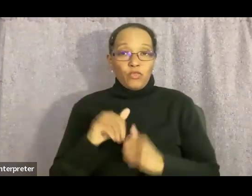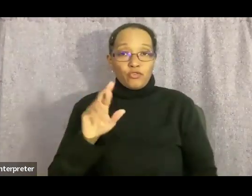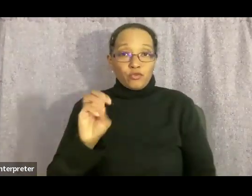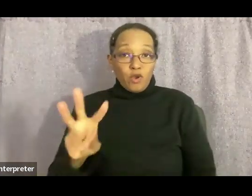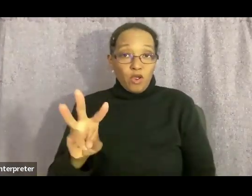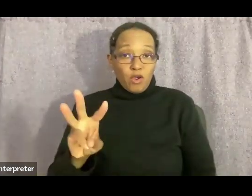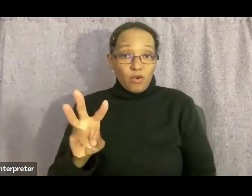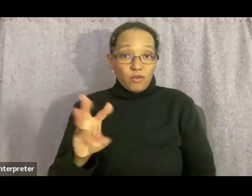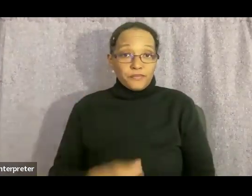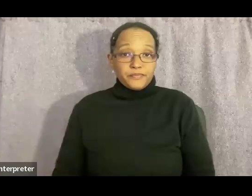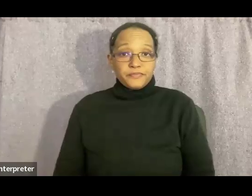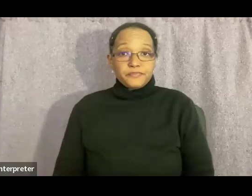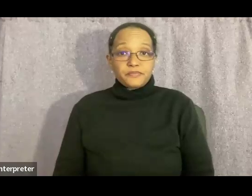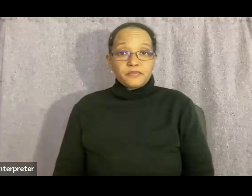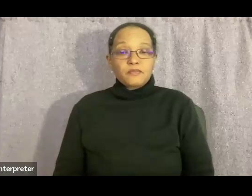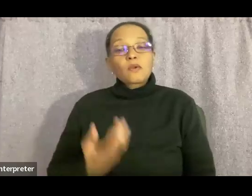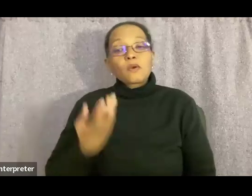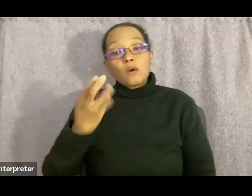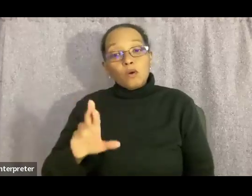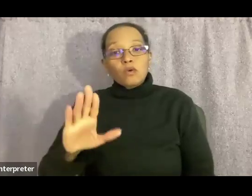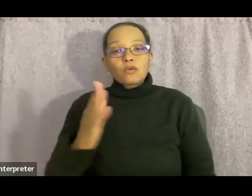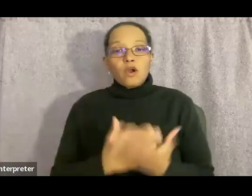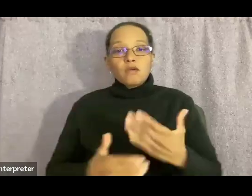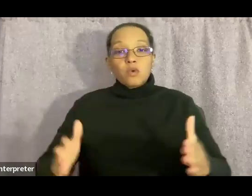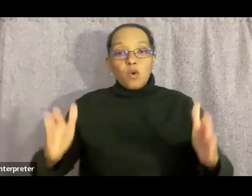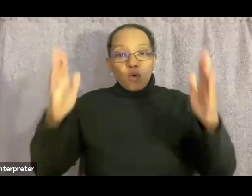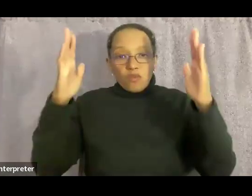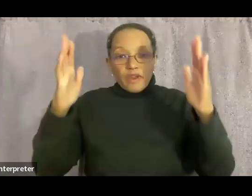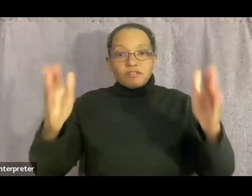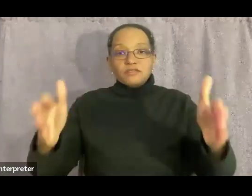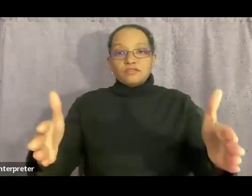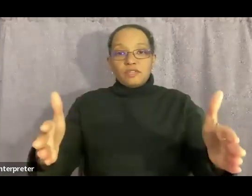You could also raise the arms overhead or straight ahead if you'd like.